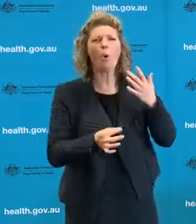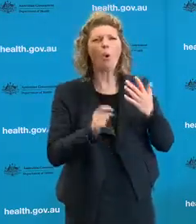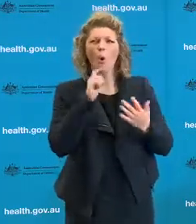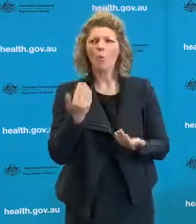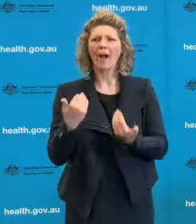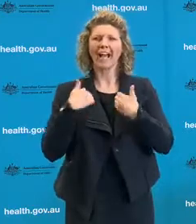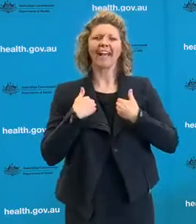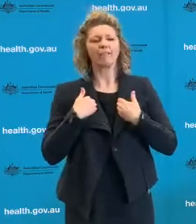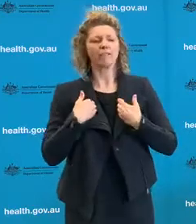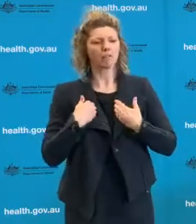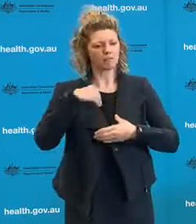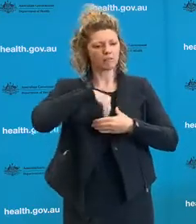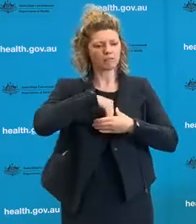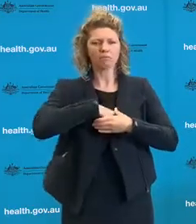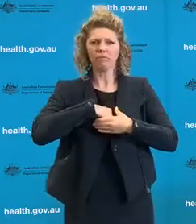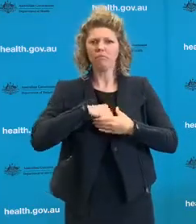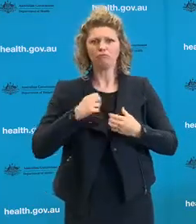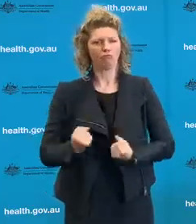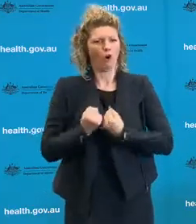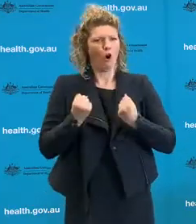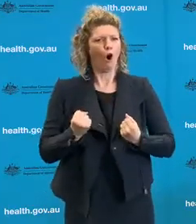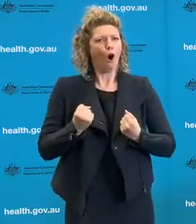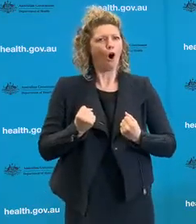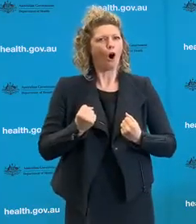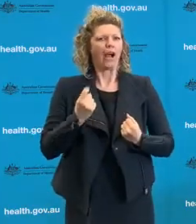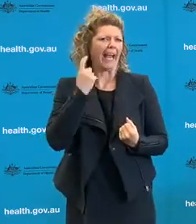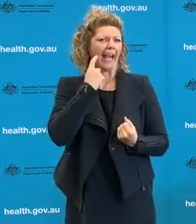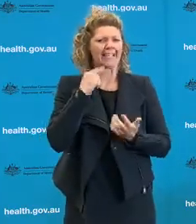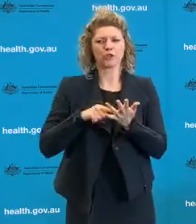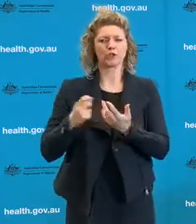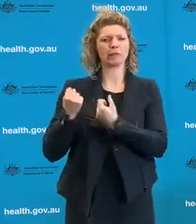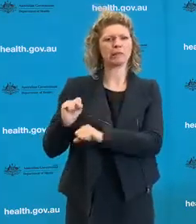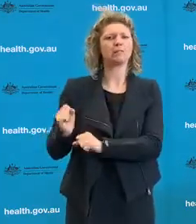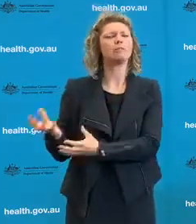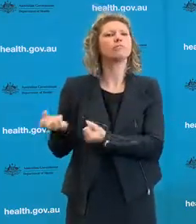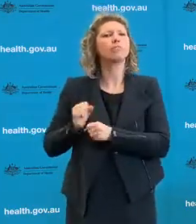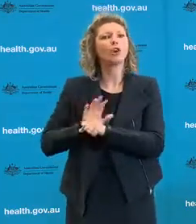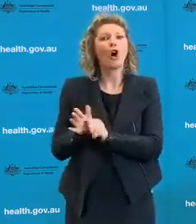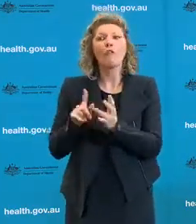and help you if you get COVID-19.